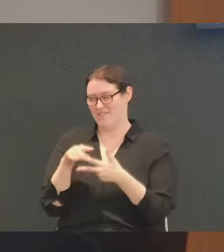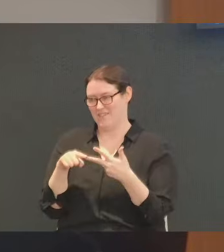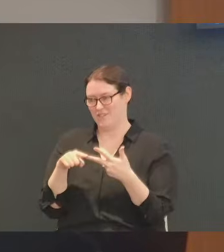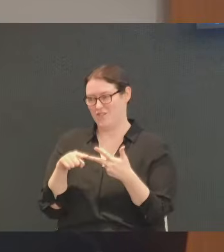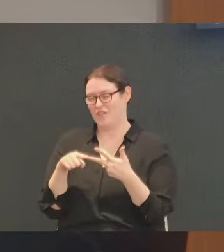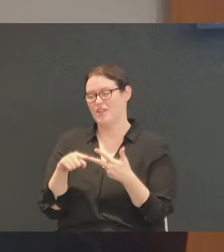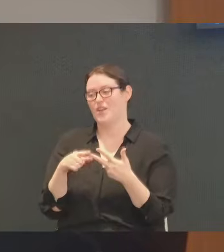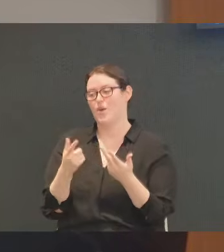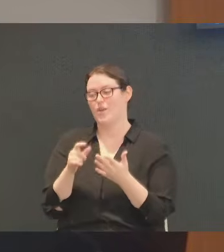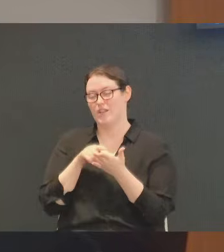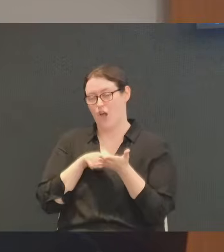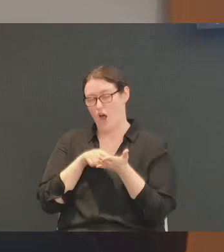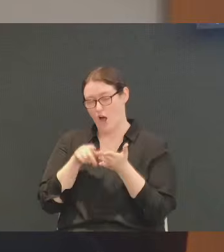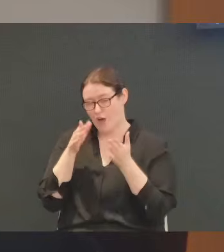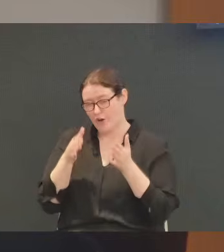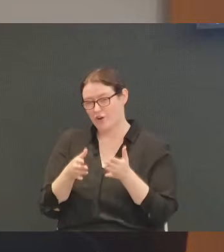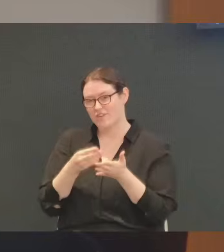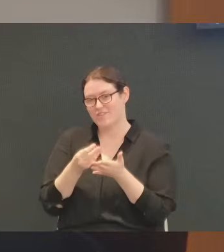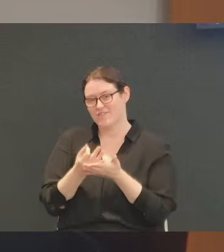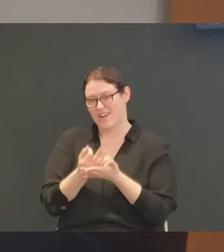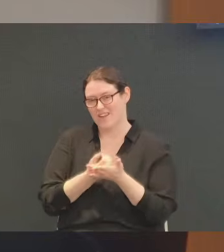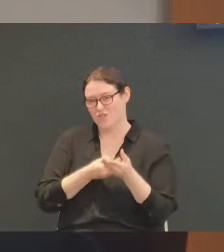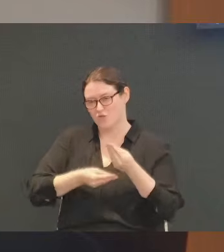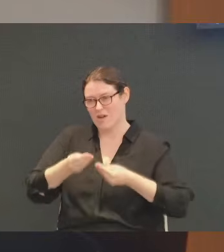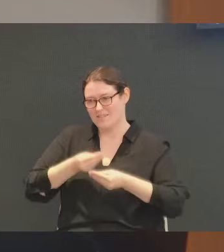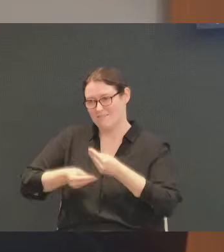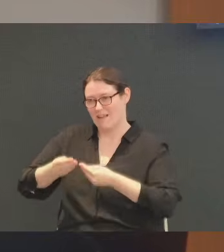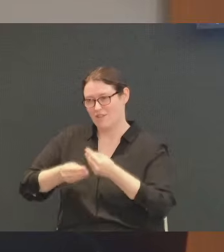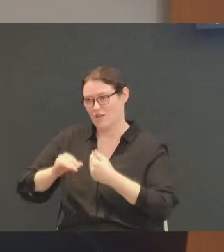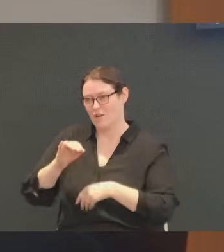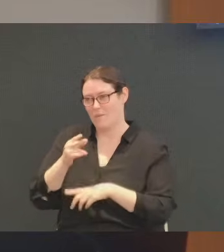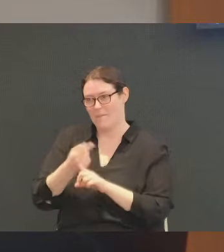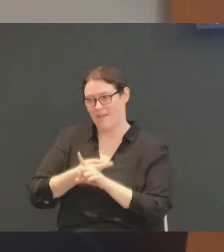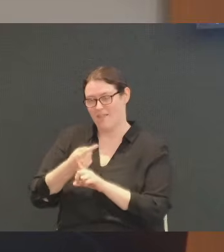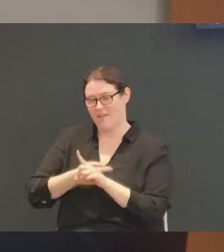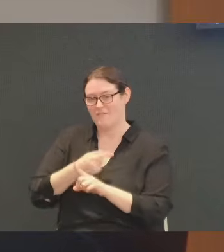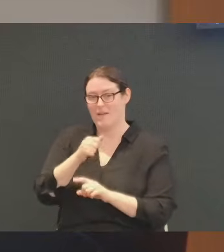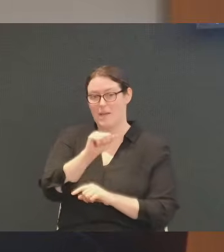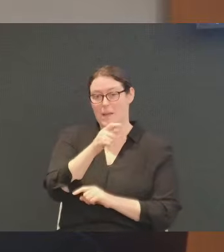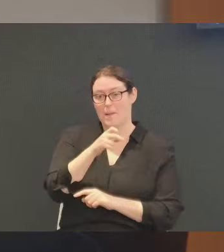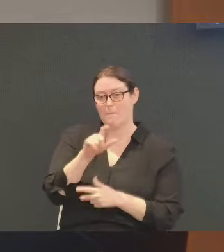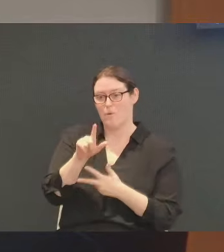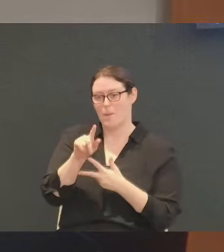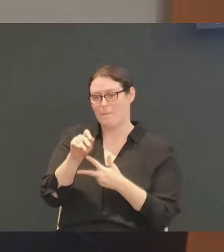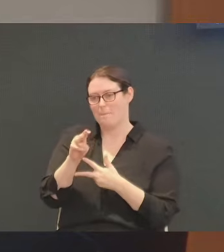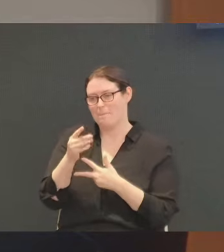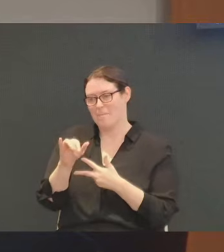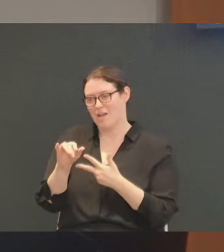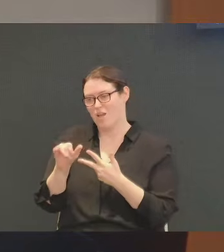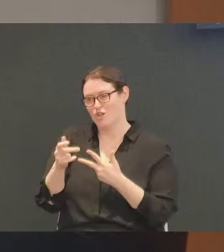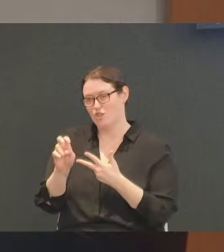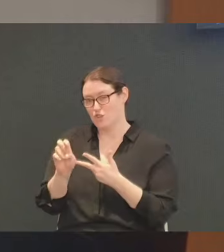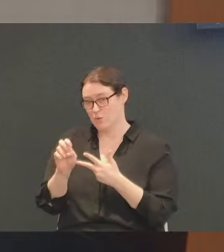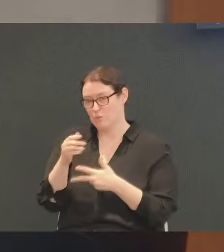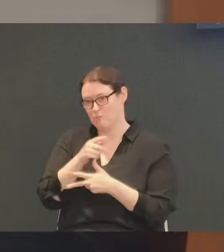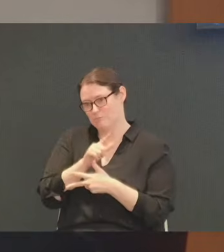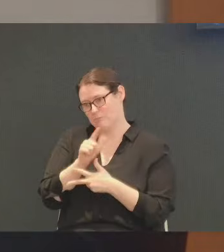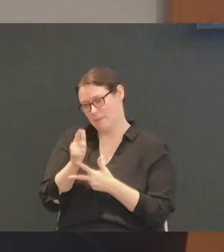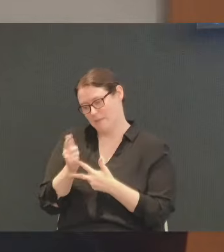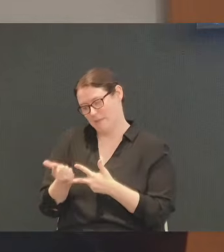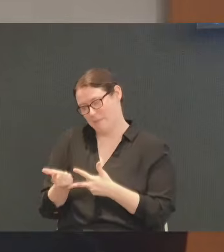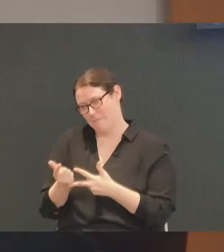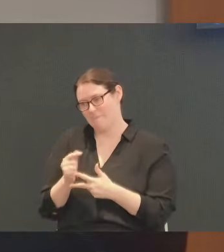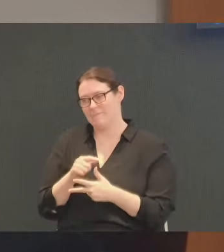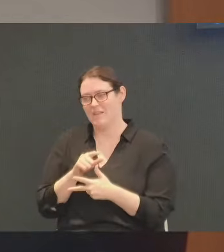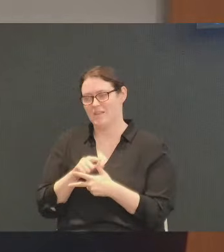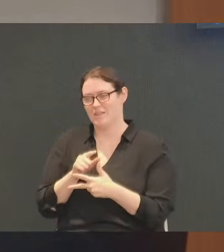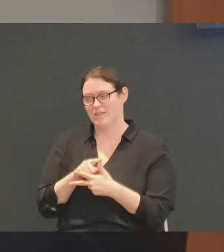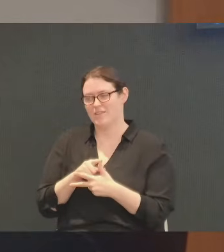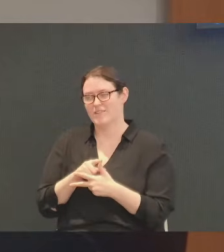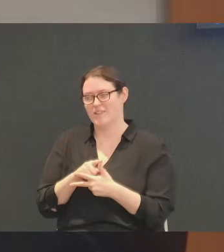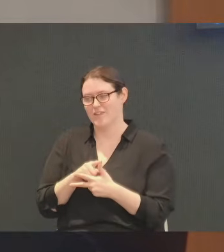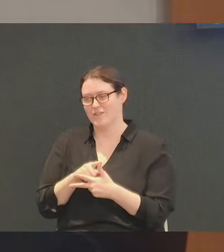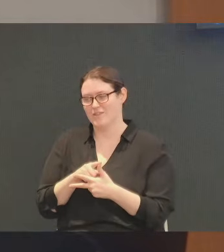Auditor's financial transactions for the month of April, May, and June respectively. Item number 12